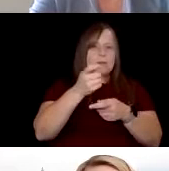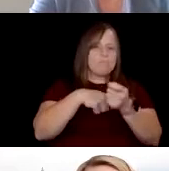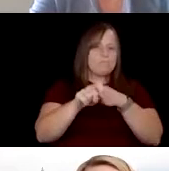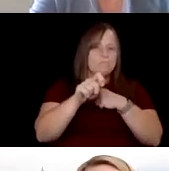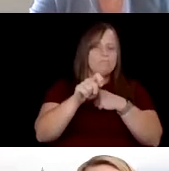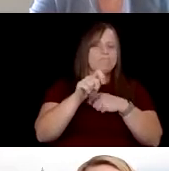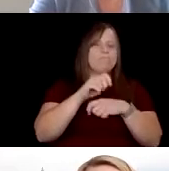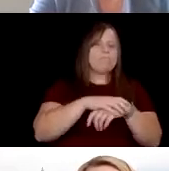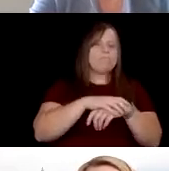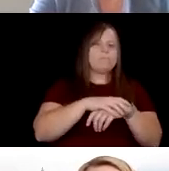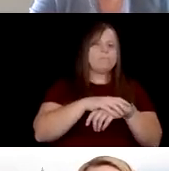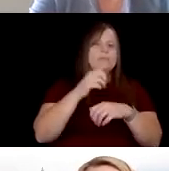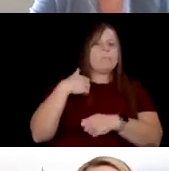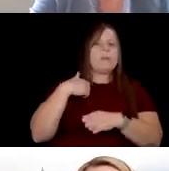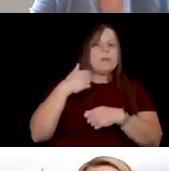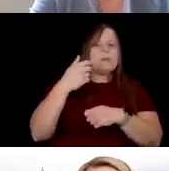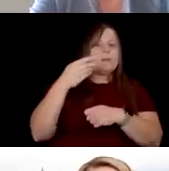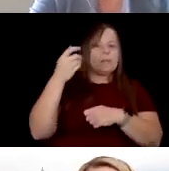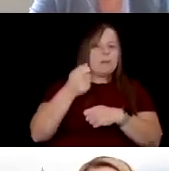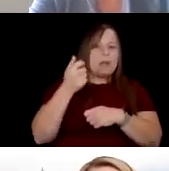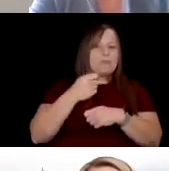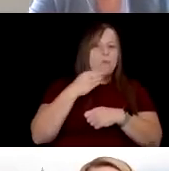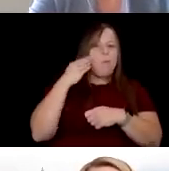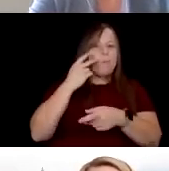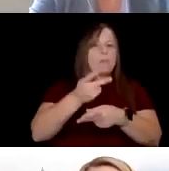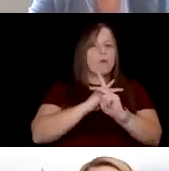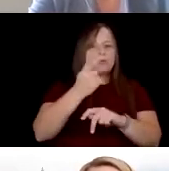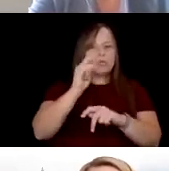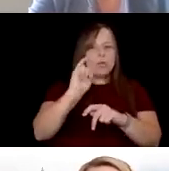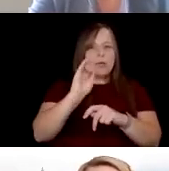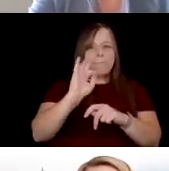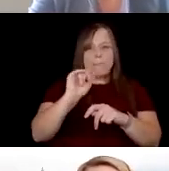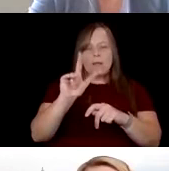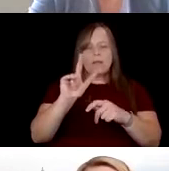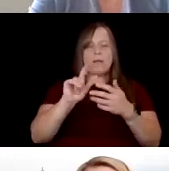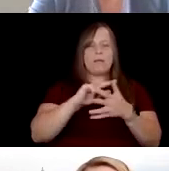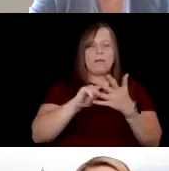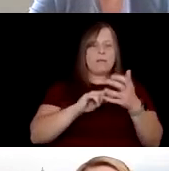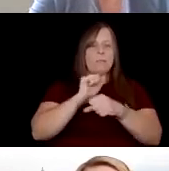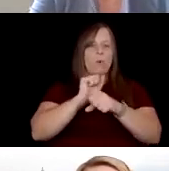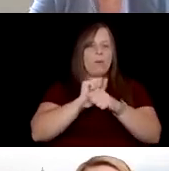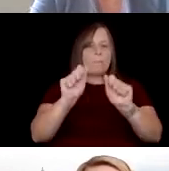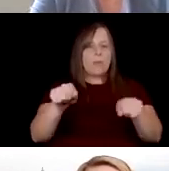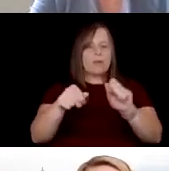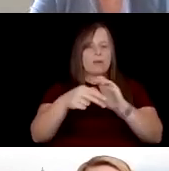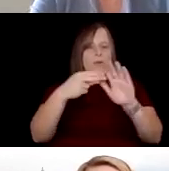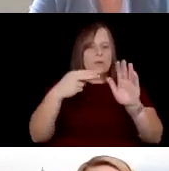your military pension, your GI bills, home loans. It matters for your employability. It matters if you want to re-enlist.